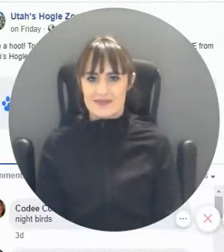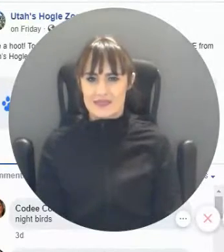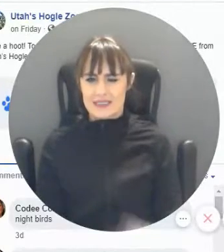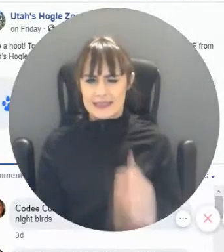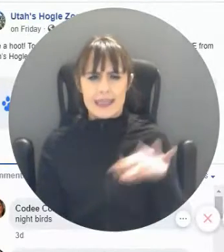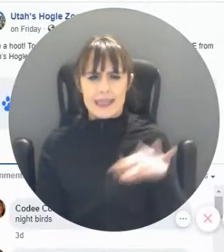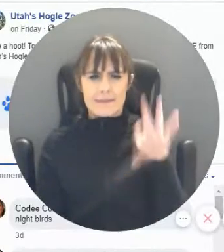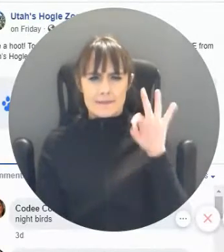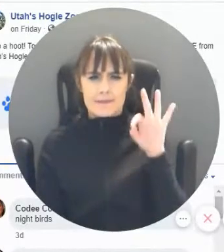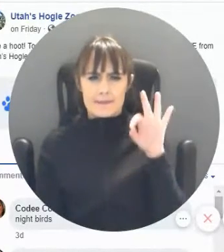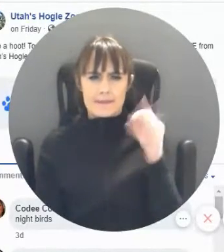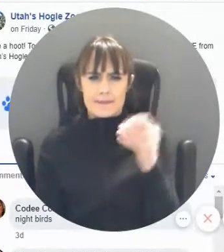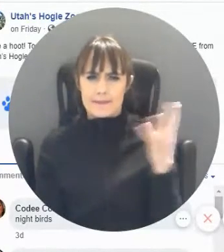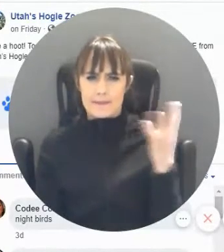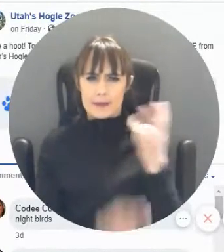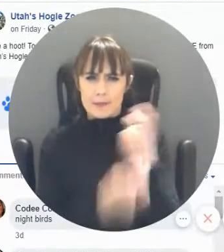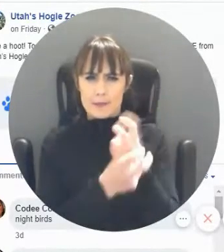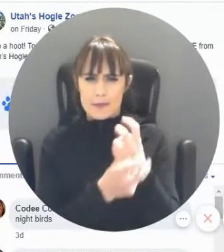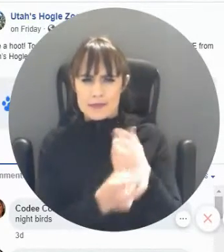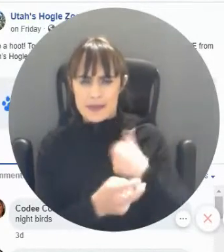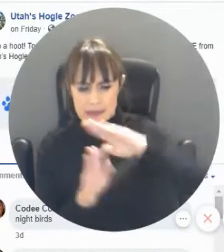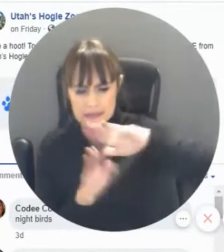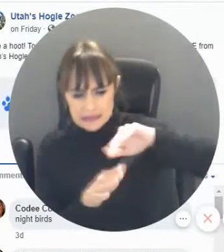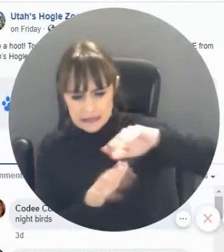I'm gonna kind of sweep this aside. Try this one.